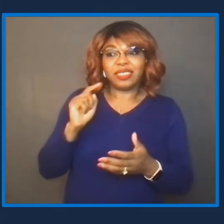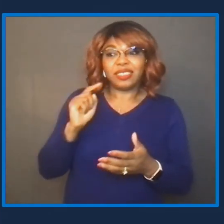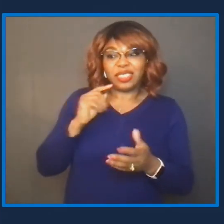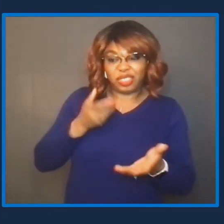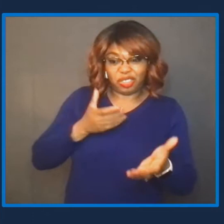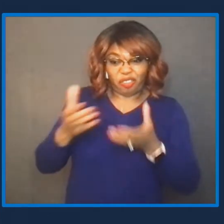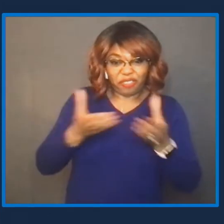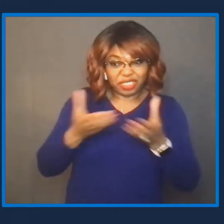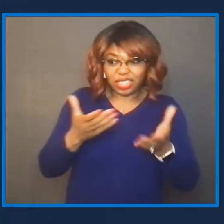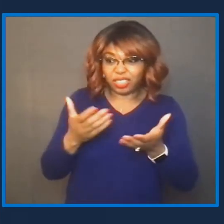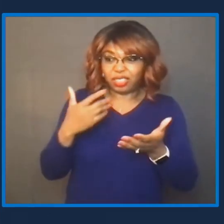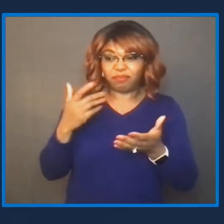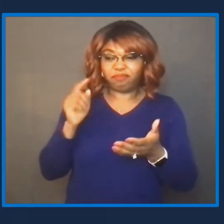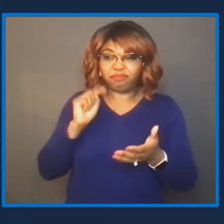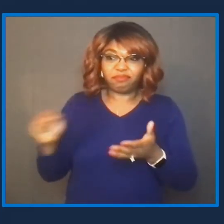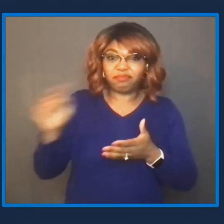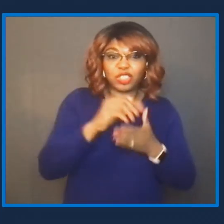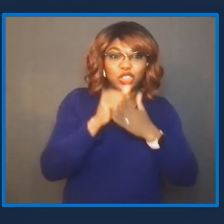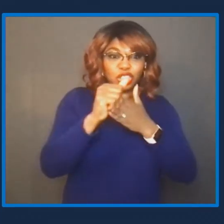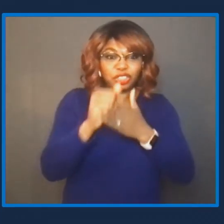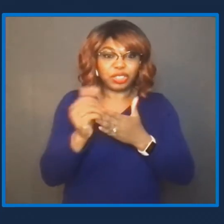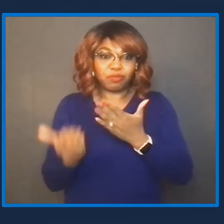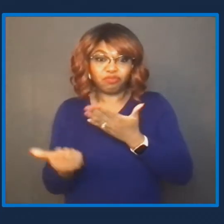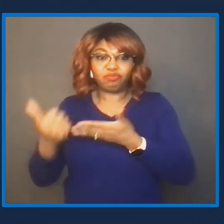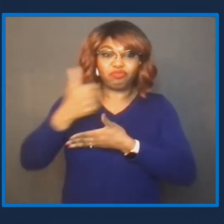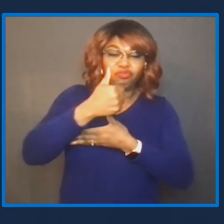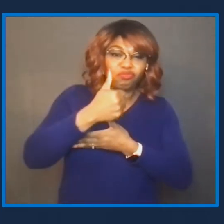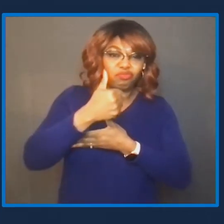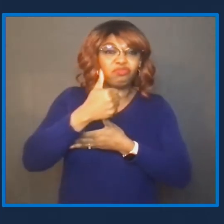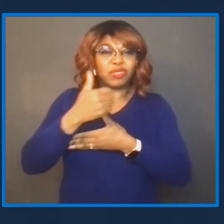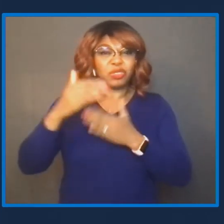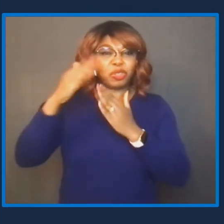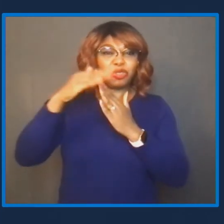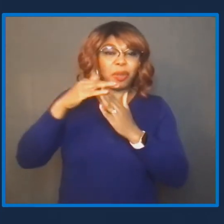at top management level. And that slowly but surely